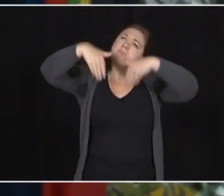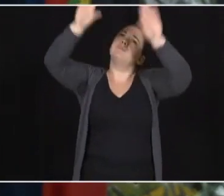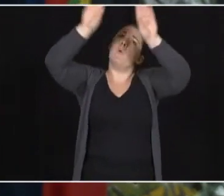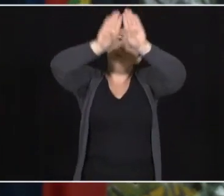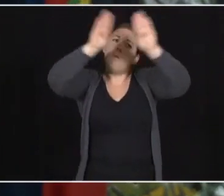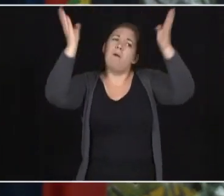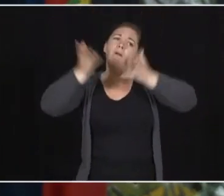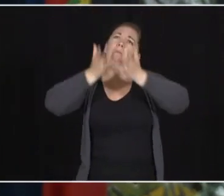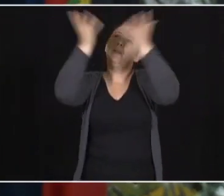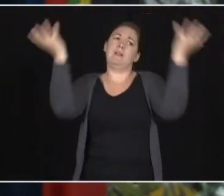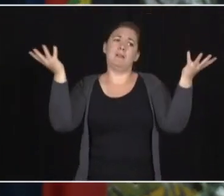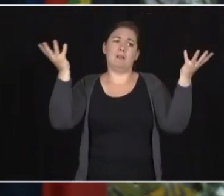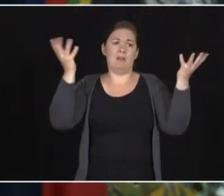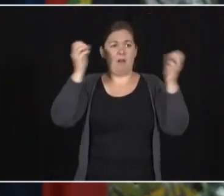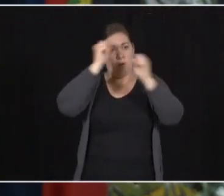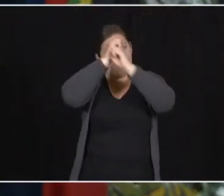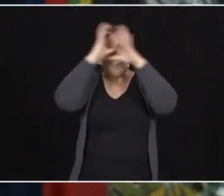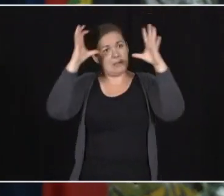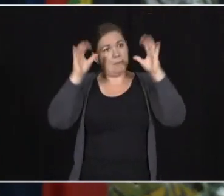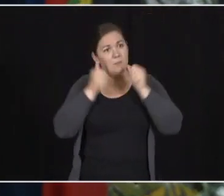resisting this regional opening and sticking to the one-size-fits-all?